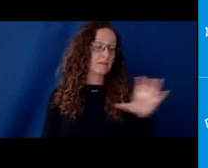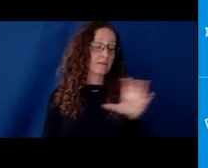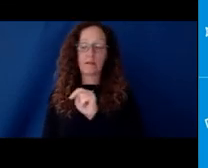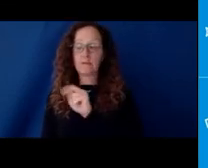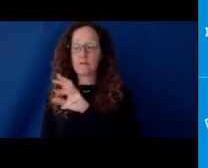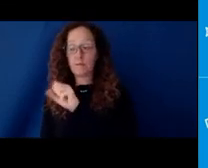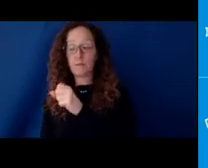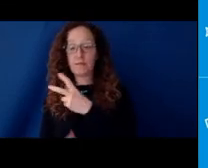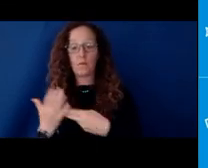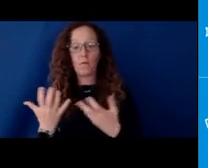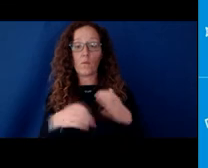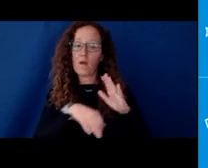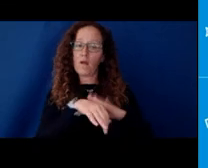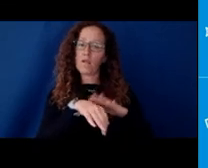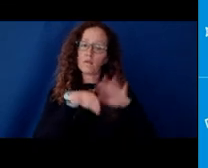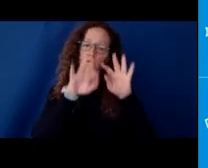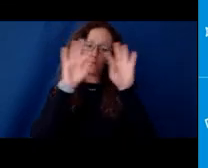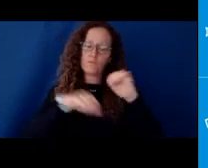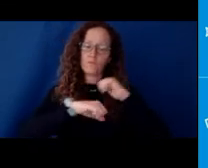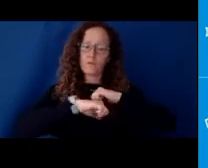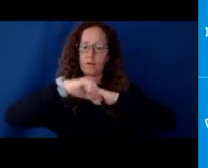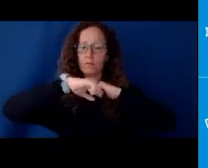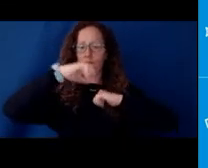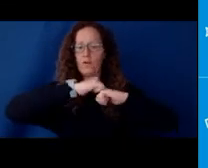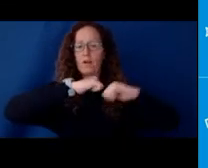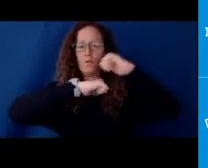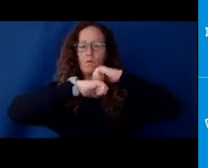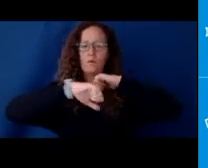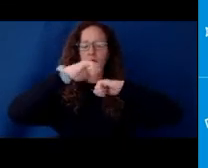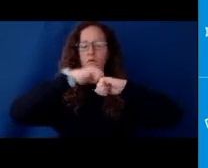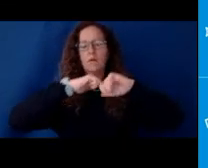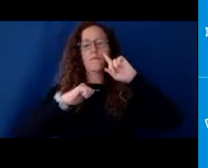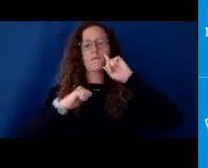you know, that accounted for, first, the temperature ranges that are most sensitive